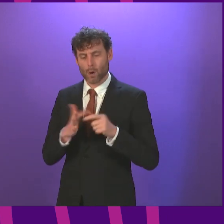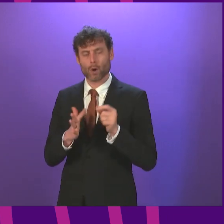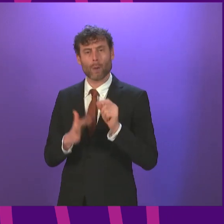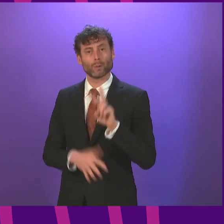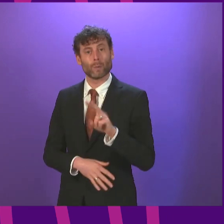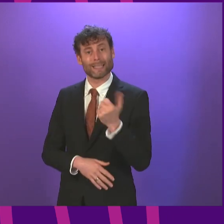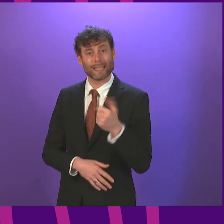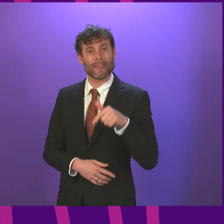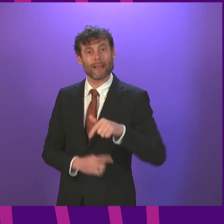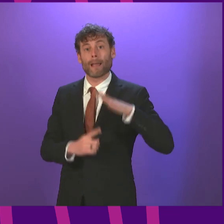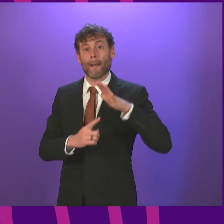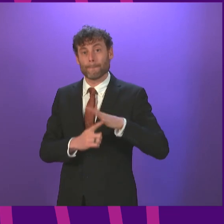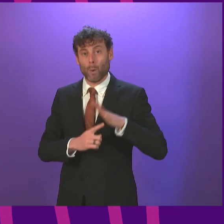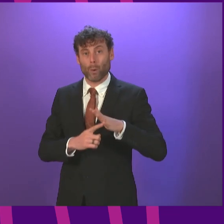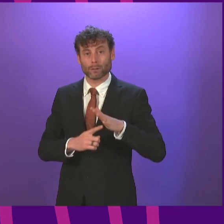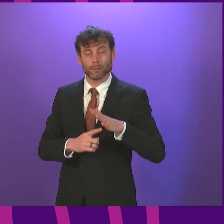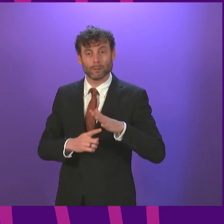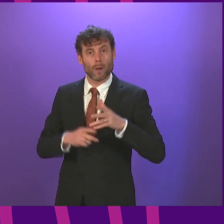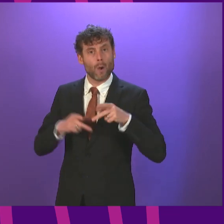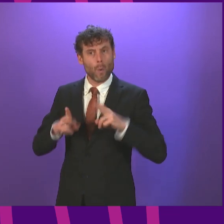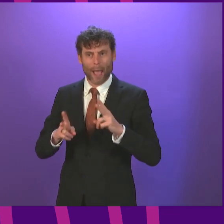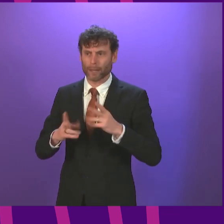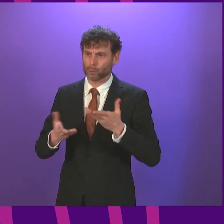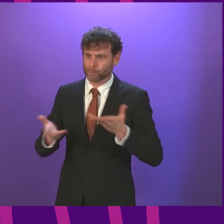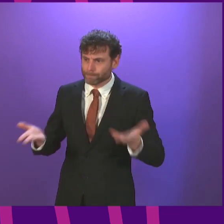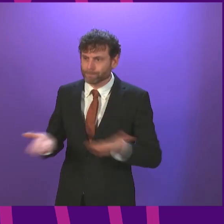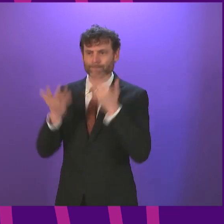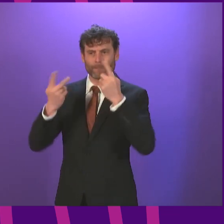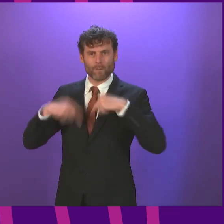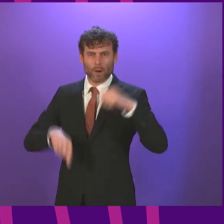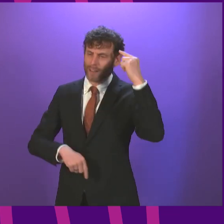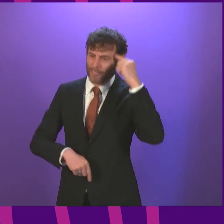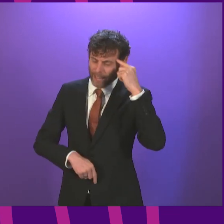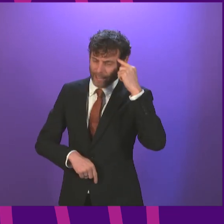point for Governments and an opportunity for us to use whatever influence we have to encourage